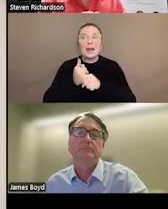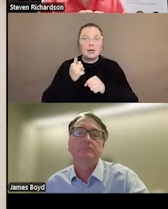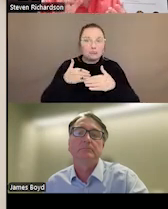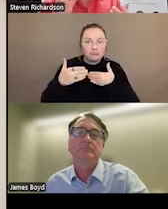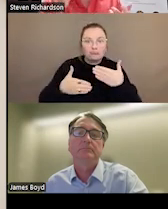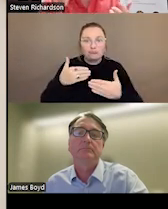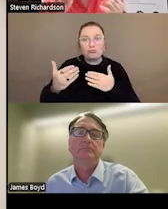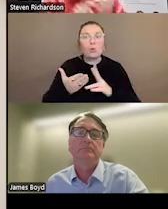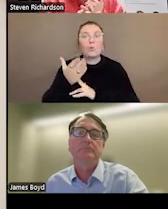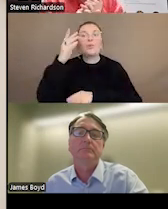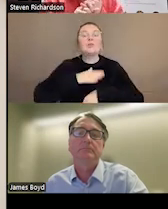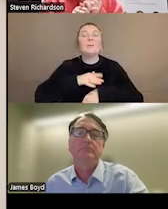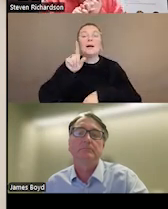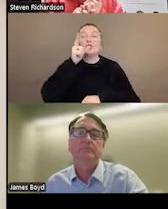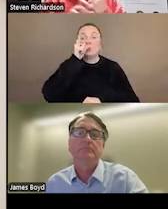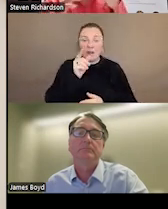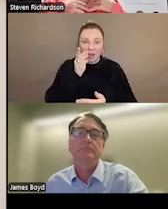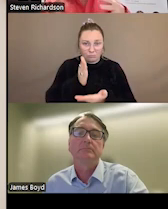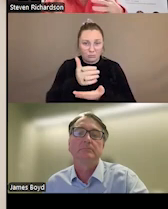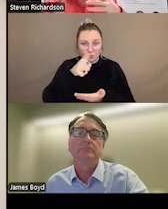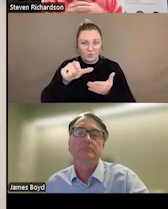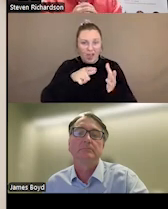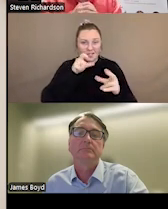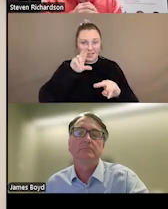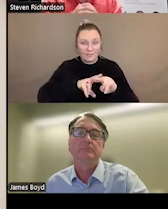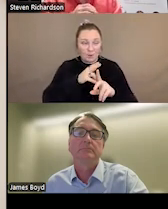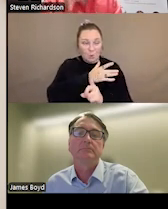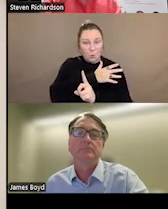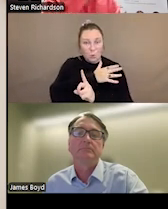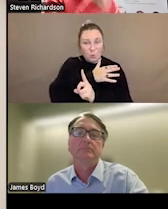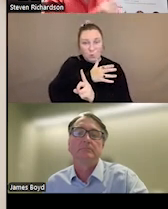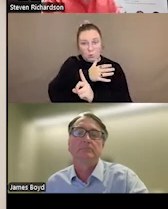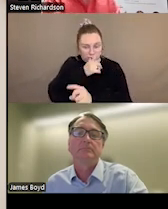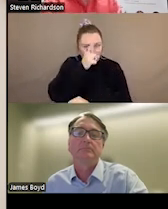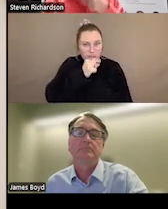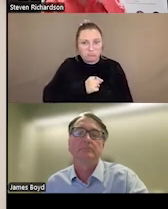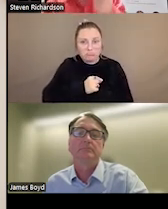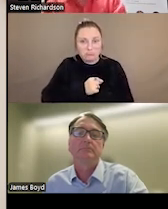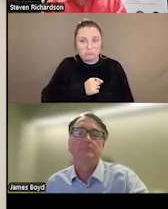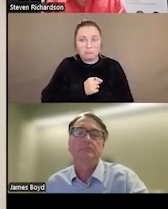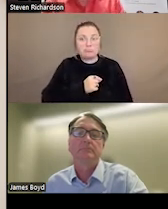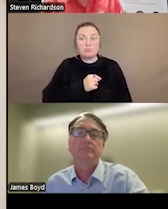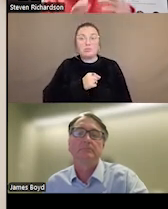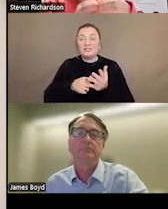but you can certainly use the ACF in the lead up to offer someone a tax receipt for a donation and